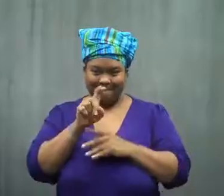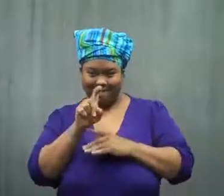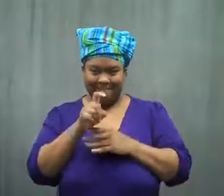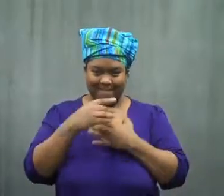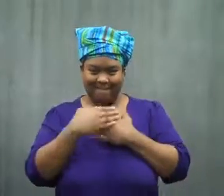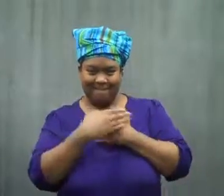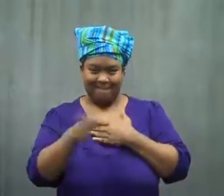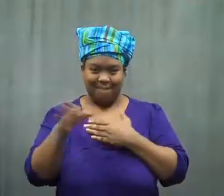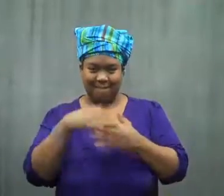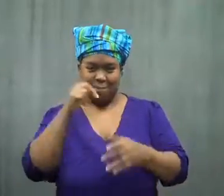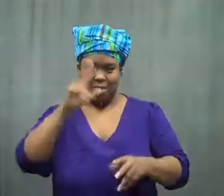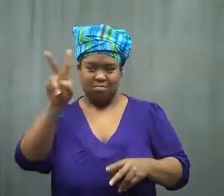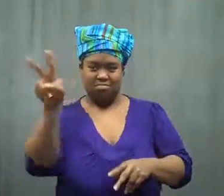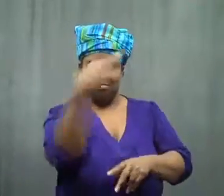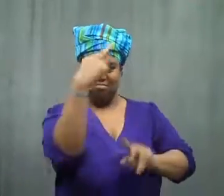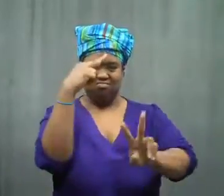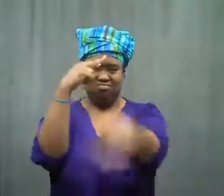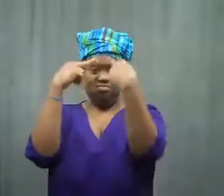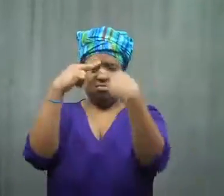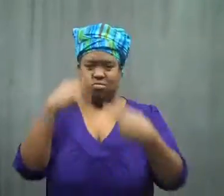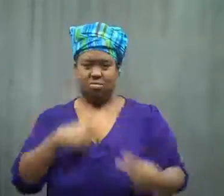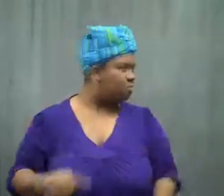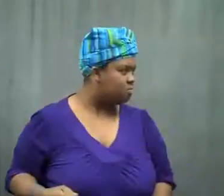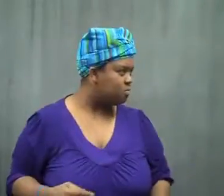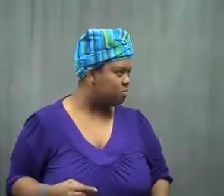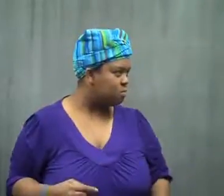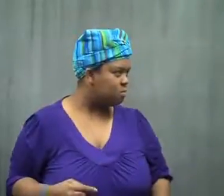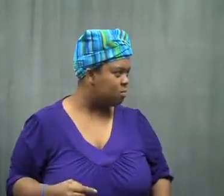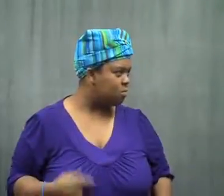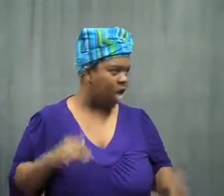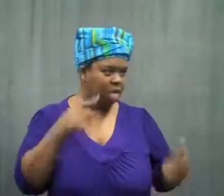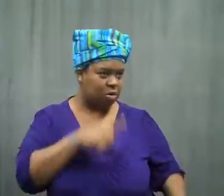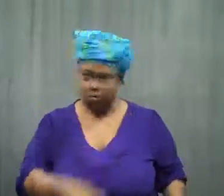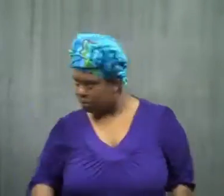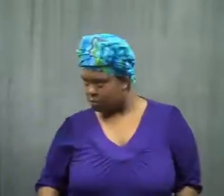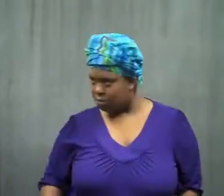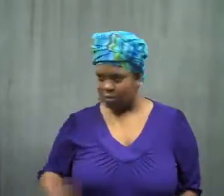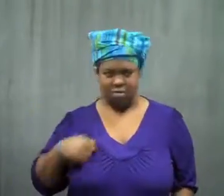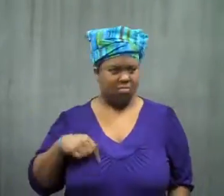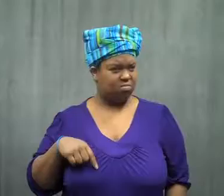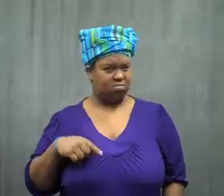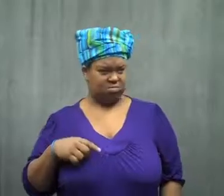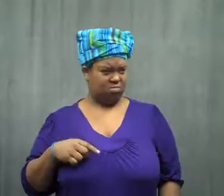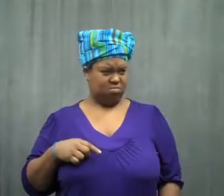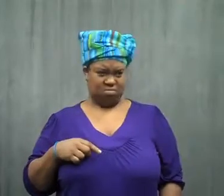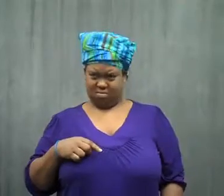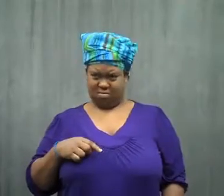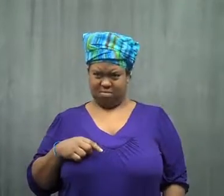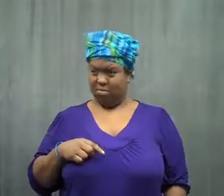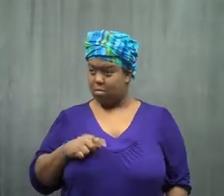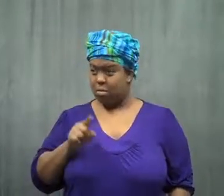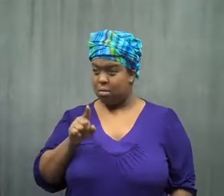As we trotted to the door, my sisters both turned and looked at me.